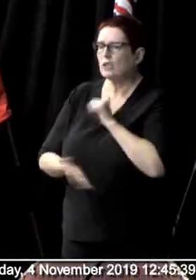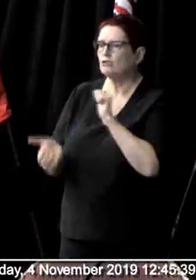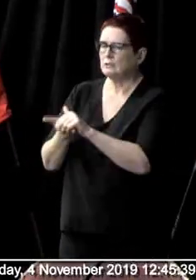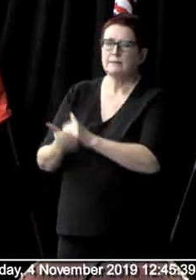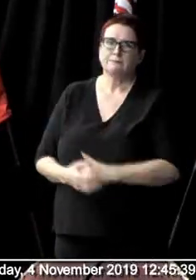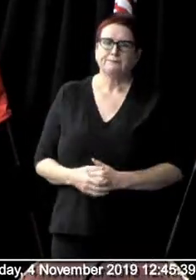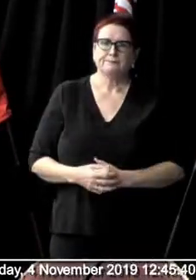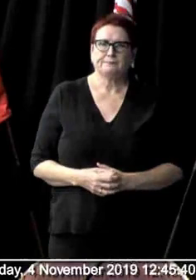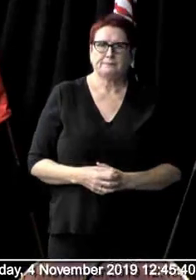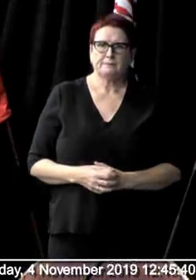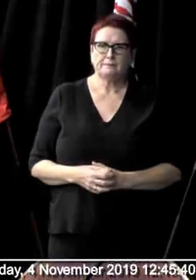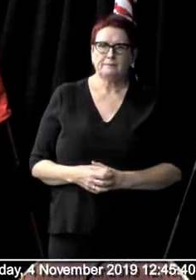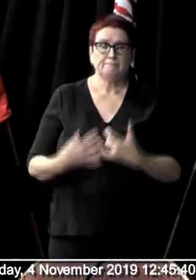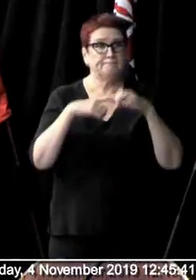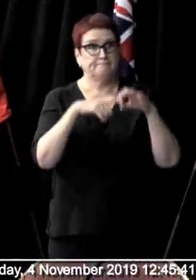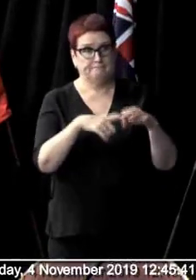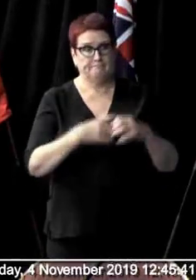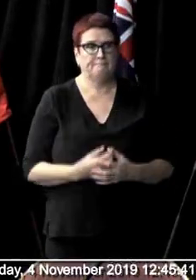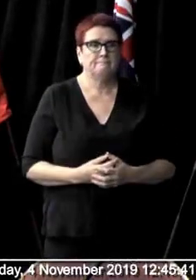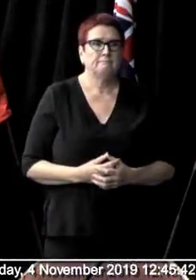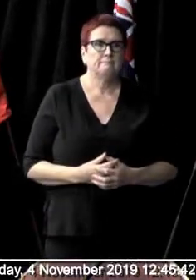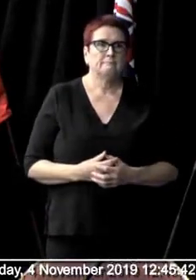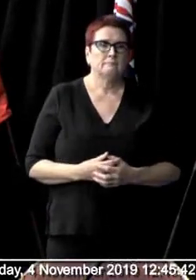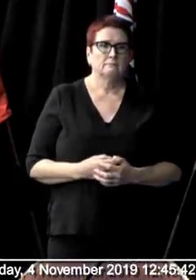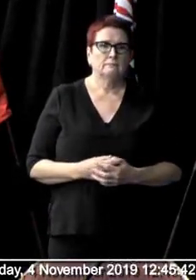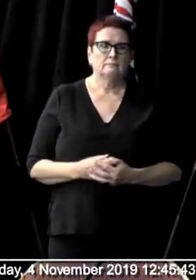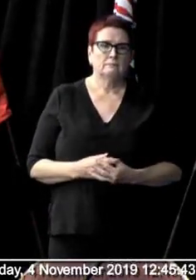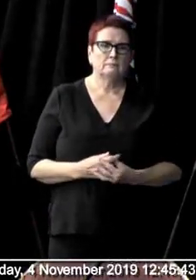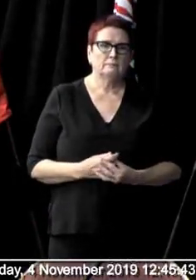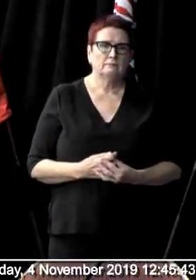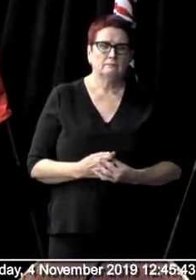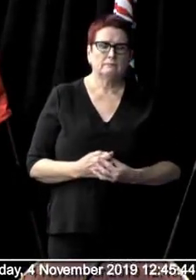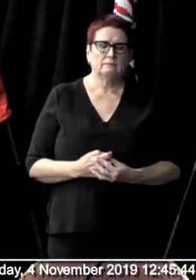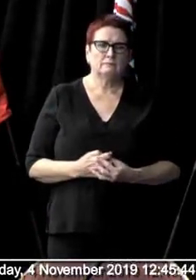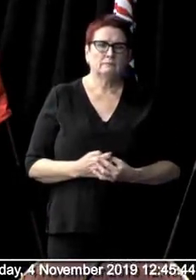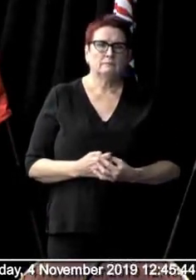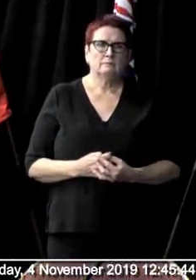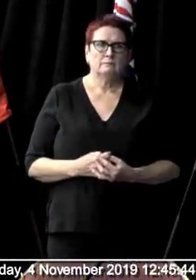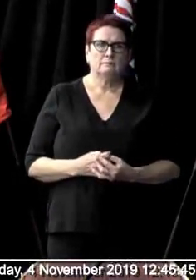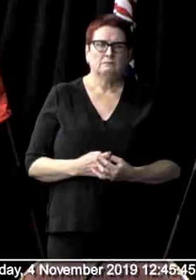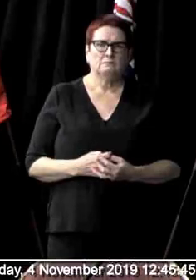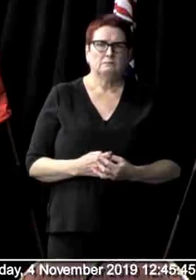Now, did, in your view,